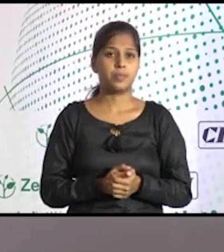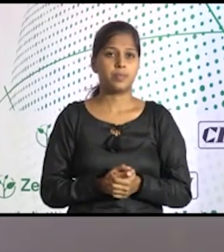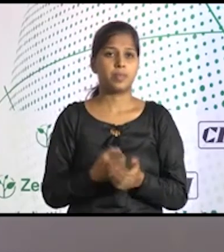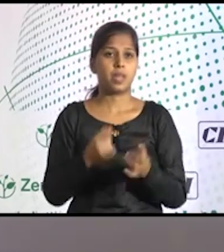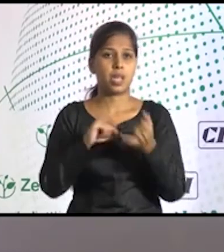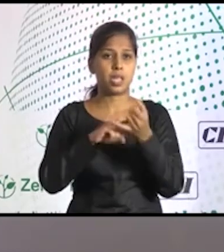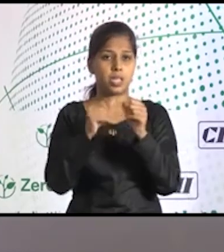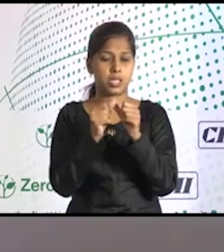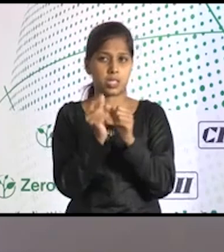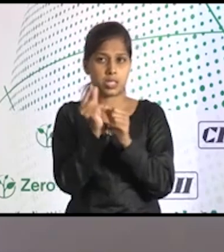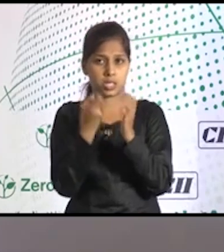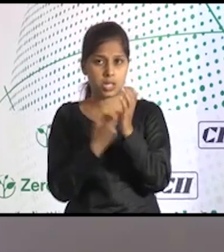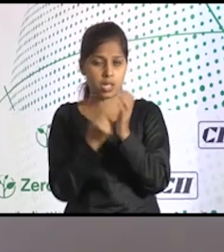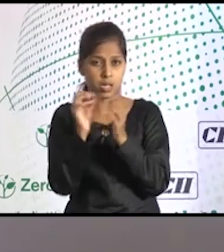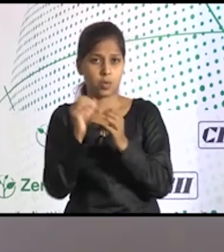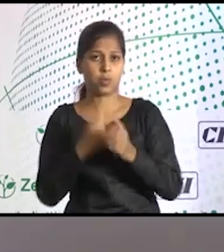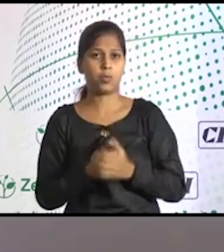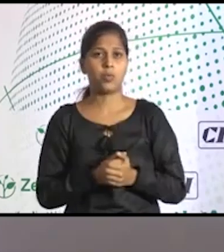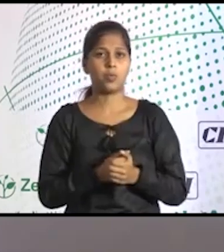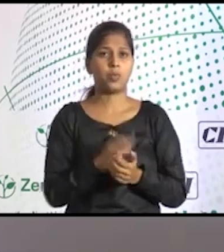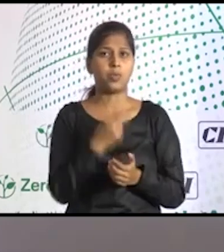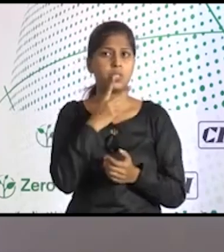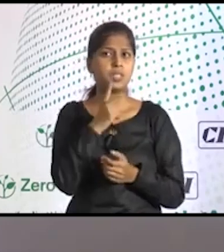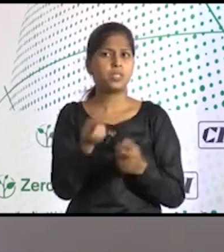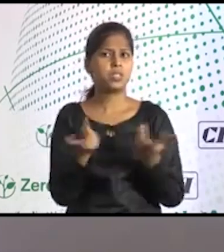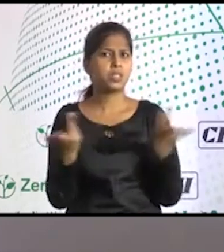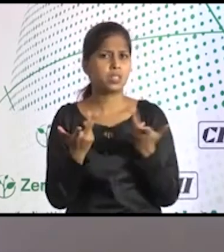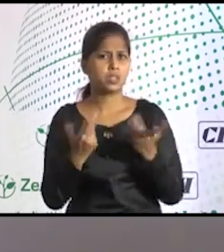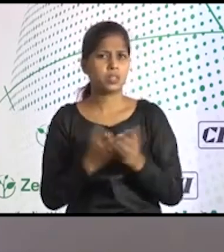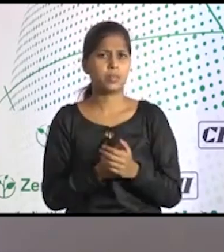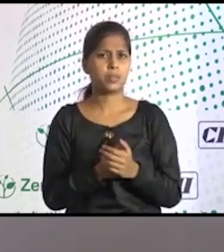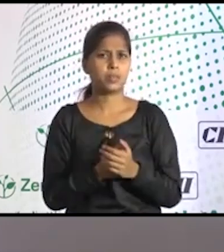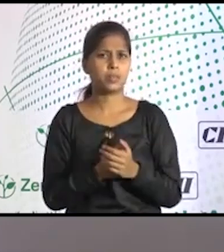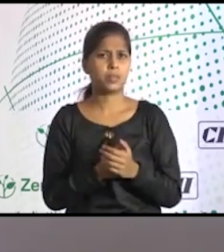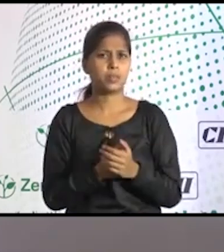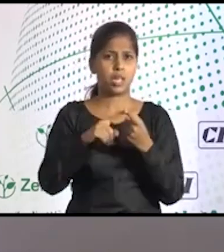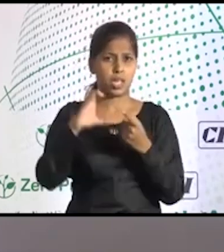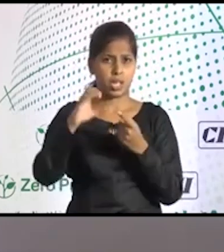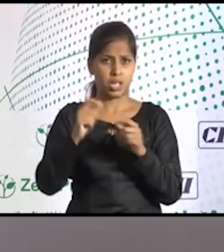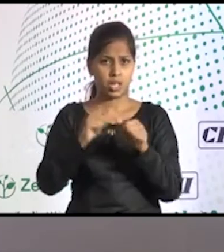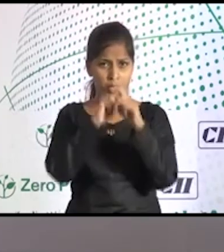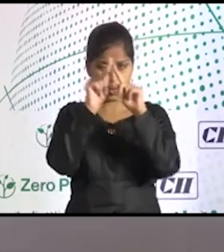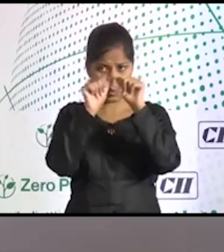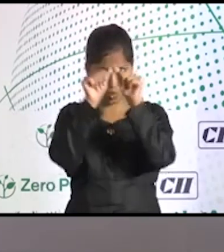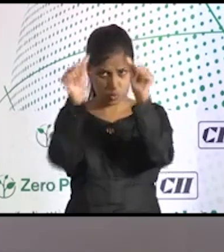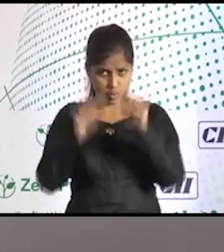So I would like you to tell us a little bit about, you know, the ecosystem for it in India is obviously challenging.